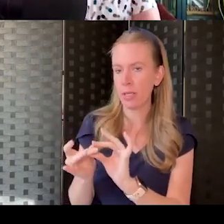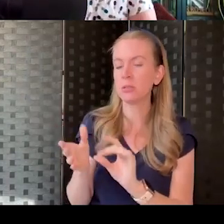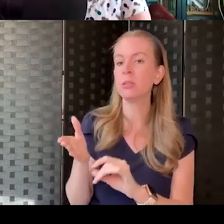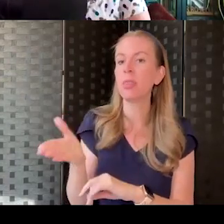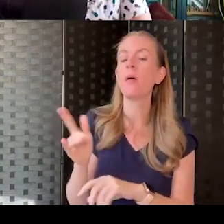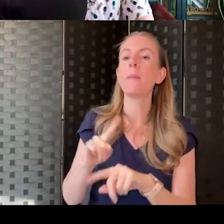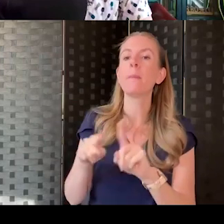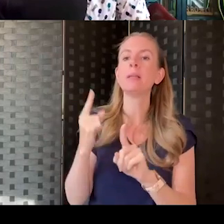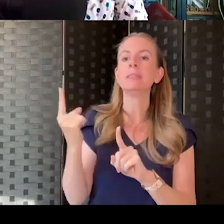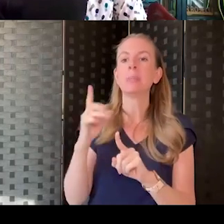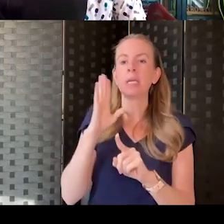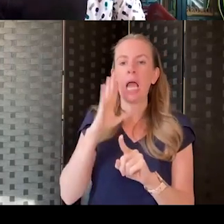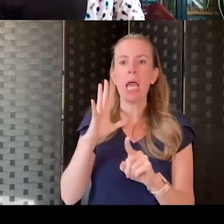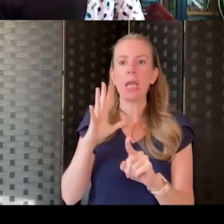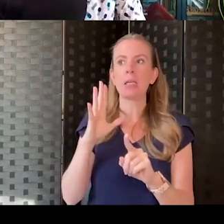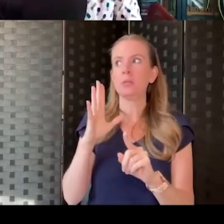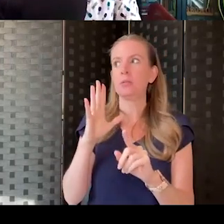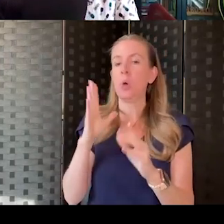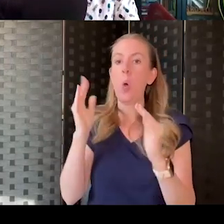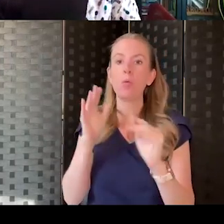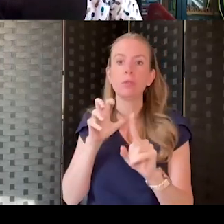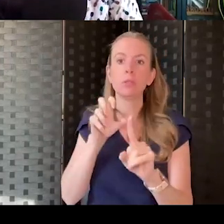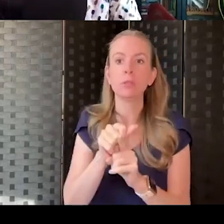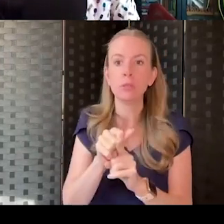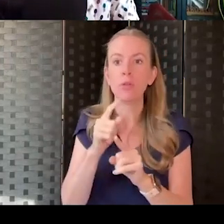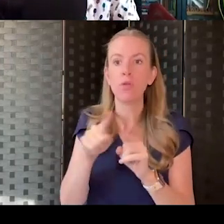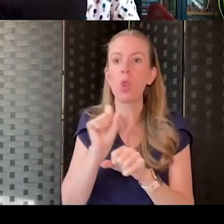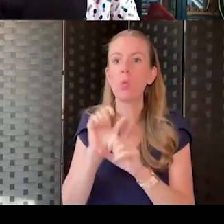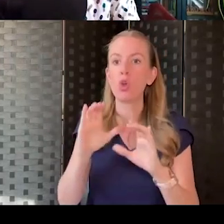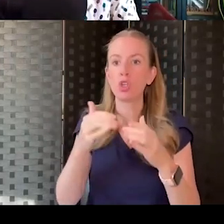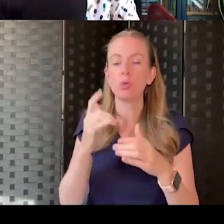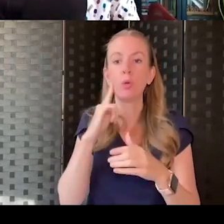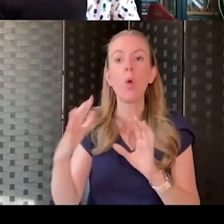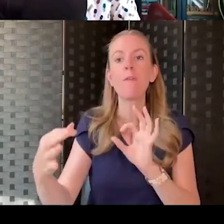am hoping to tackle for the ARIA working groups. Your feedback is critical to getting it right,